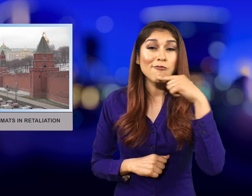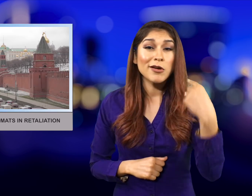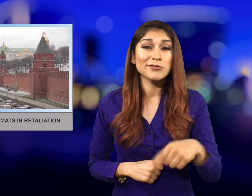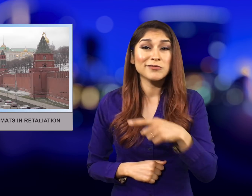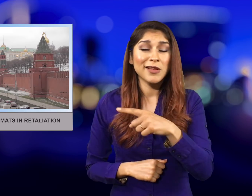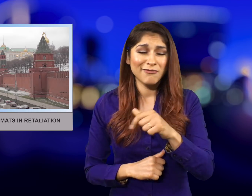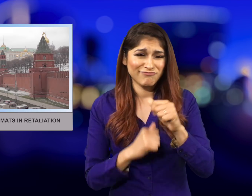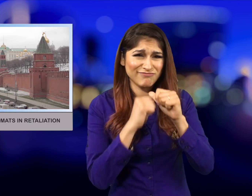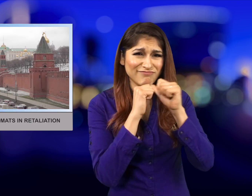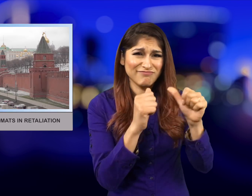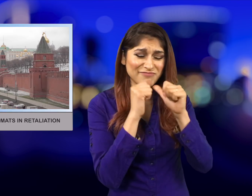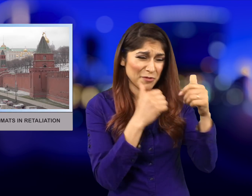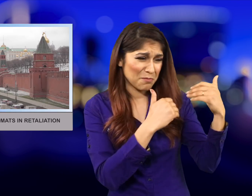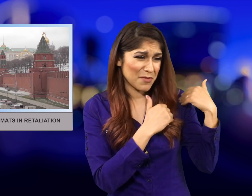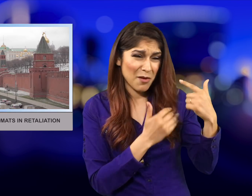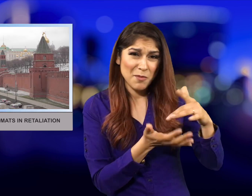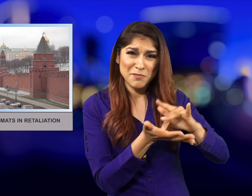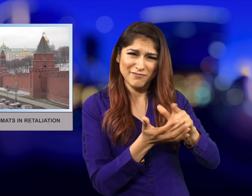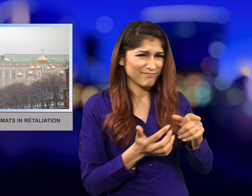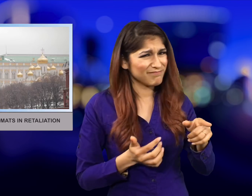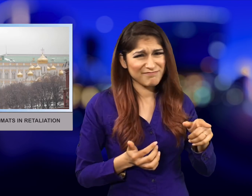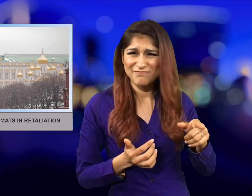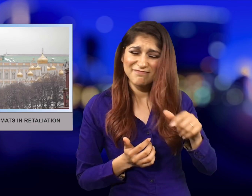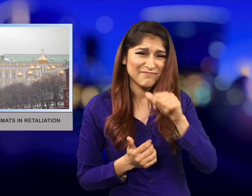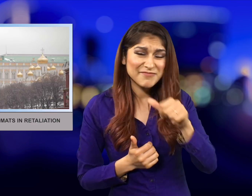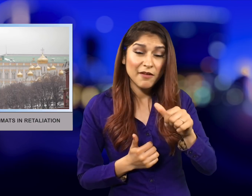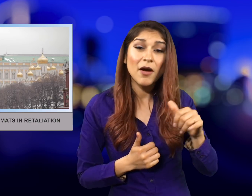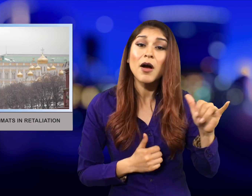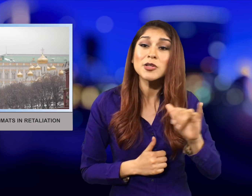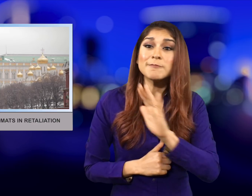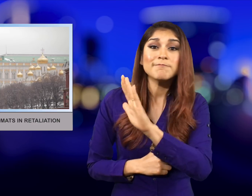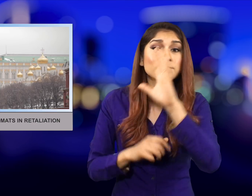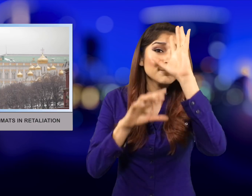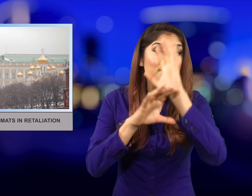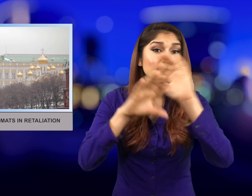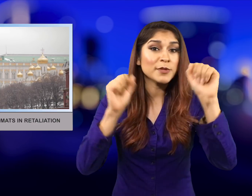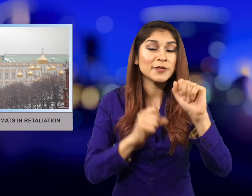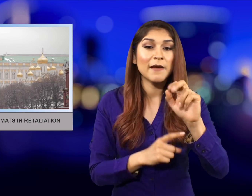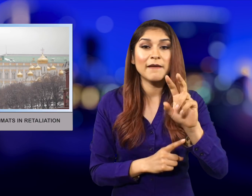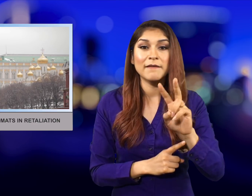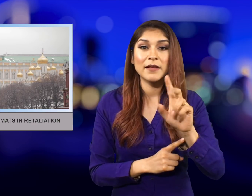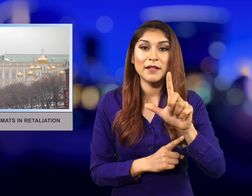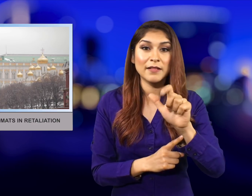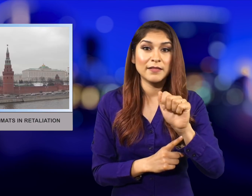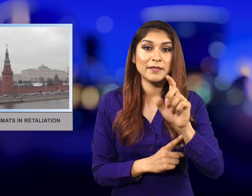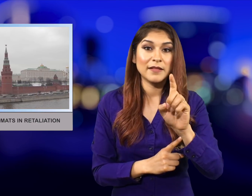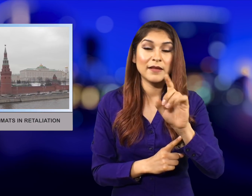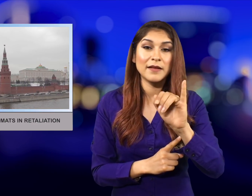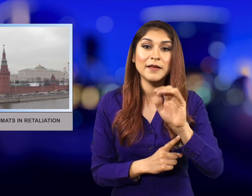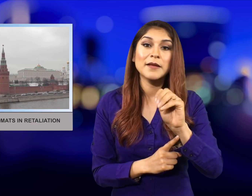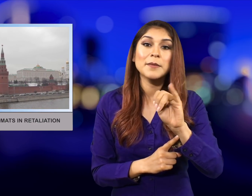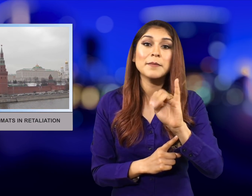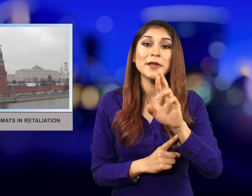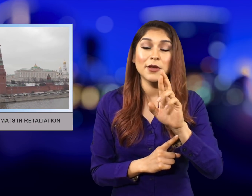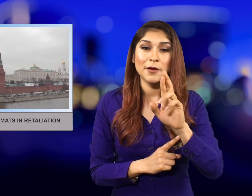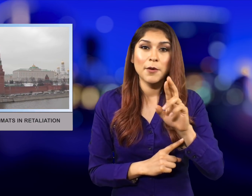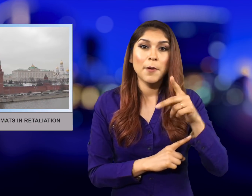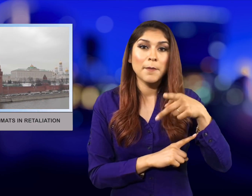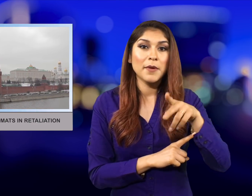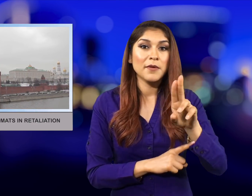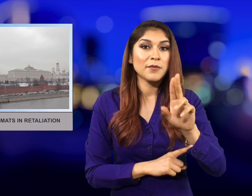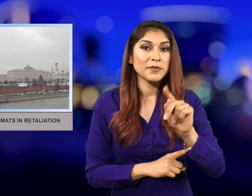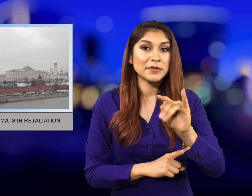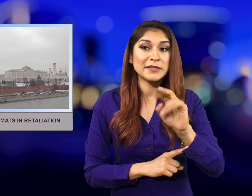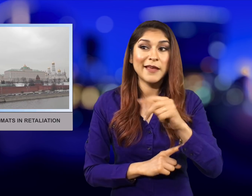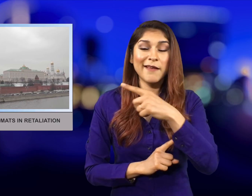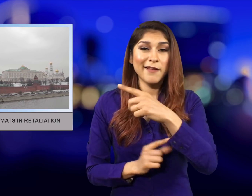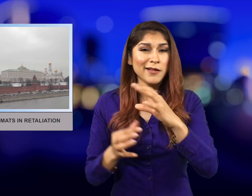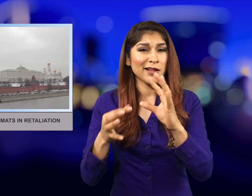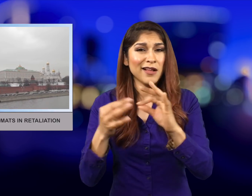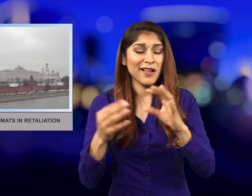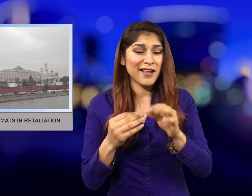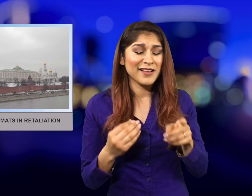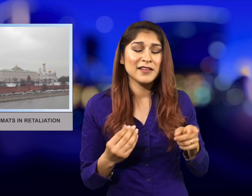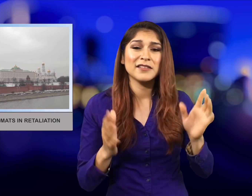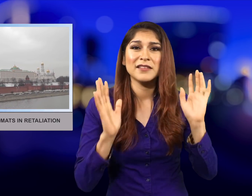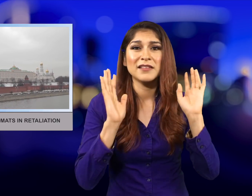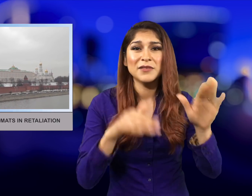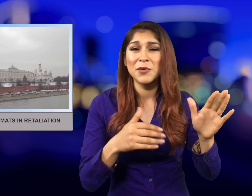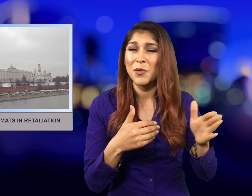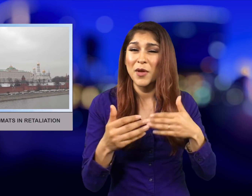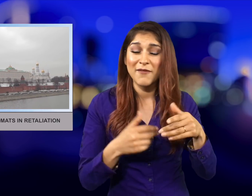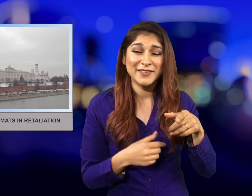Russia denies responsibility for the poisoning and President Vladimir Putin has dismissed